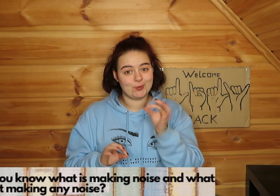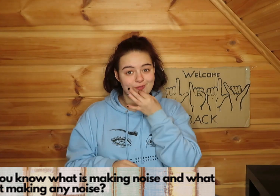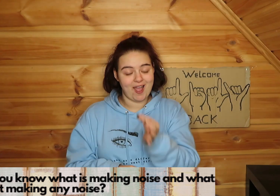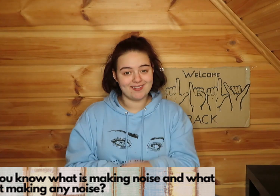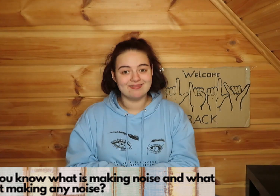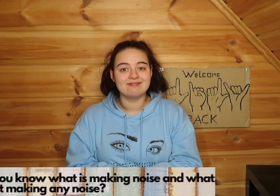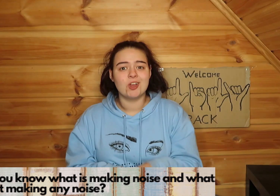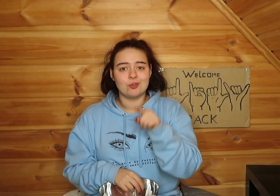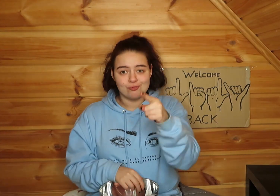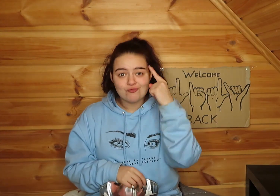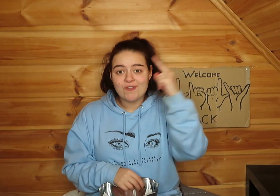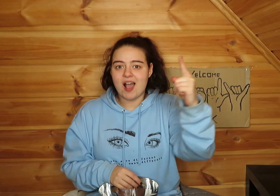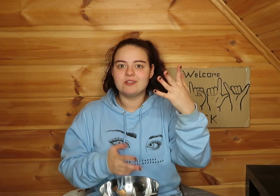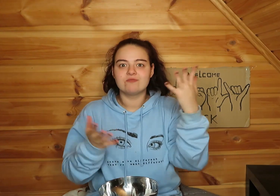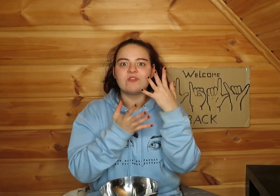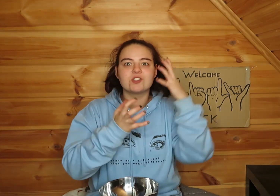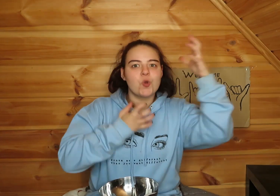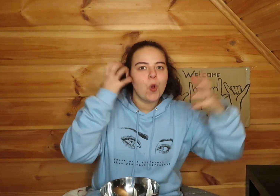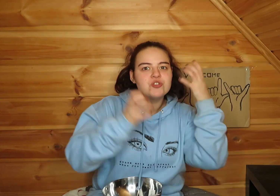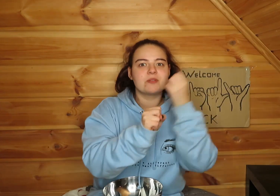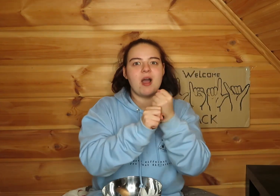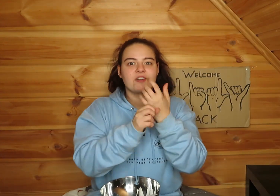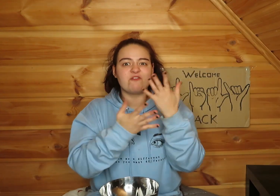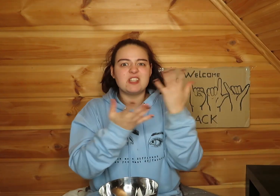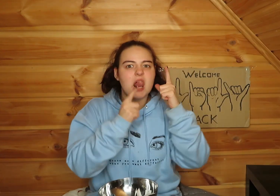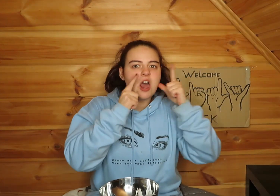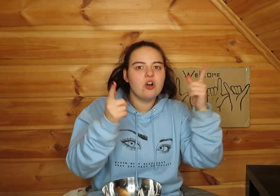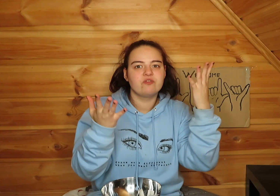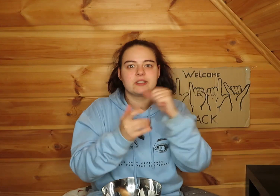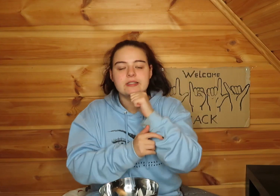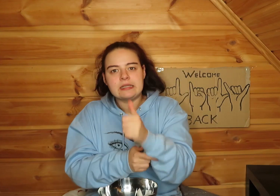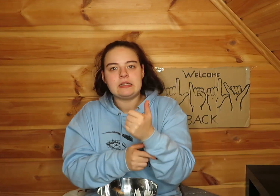Good question. Do you know what makes noises, what things are loud which are not